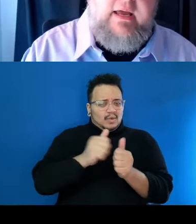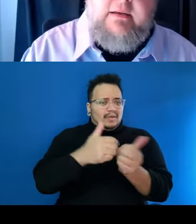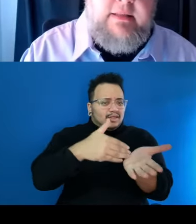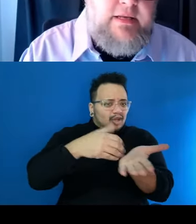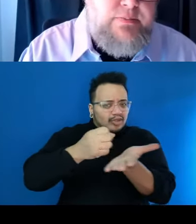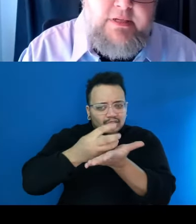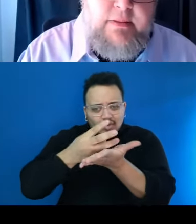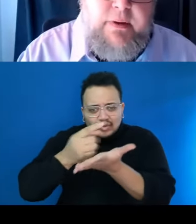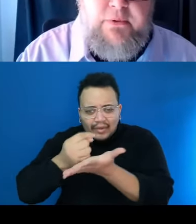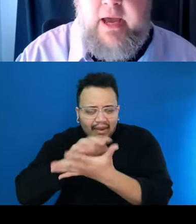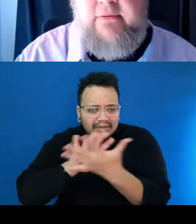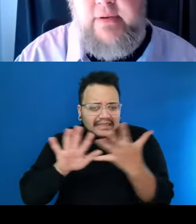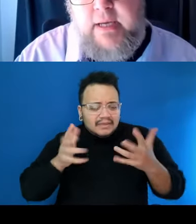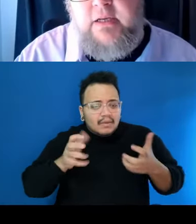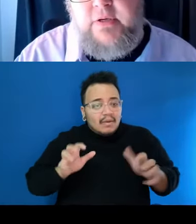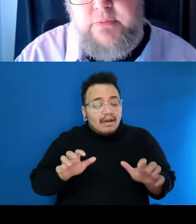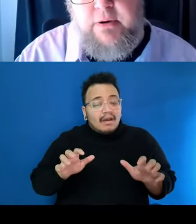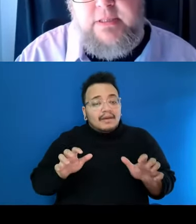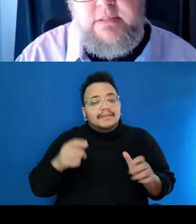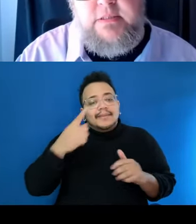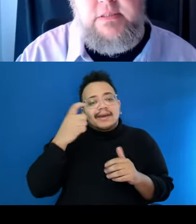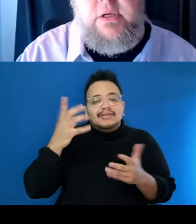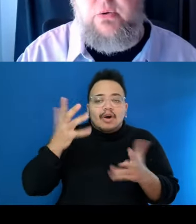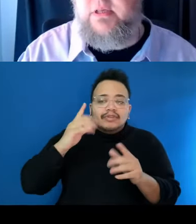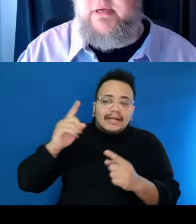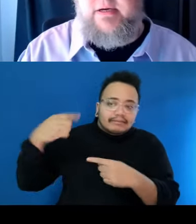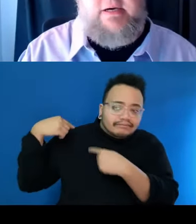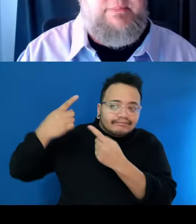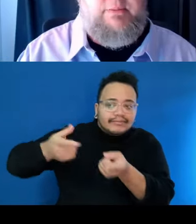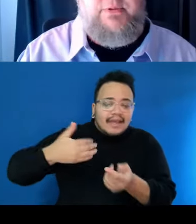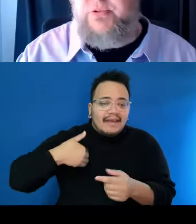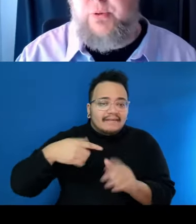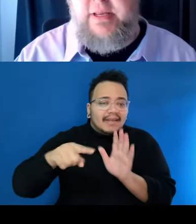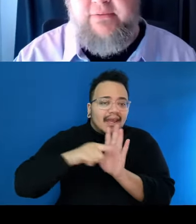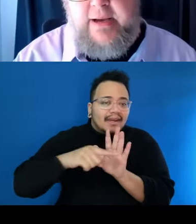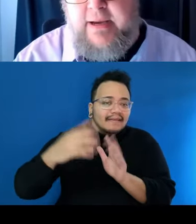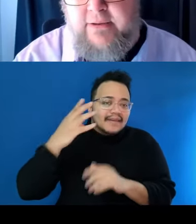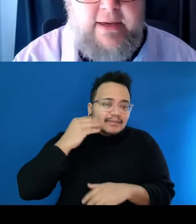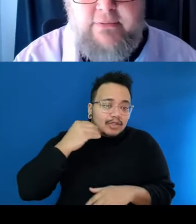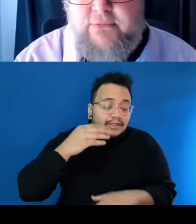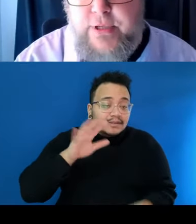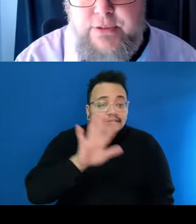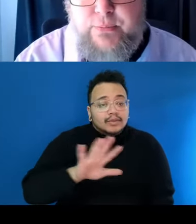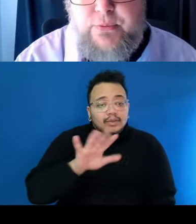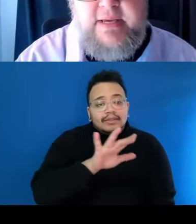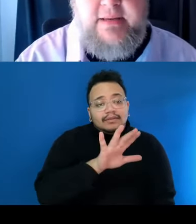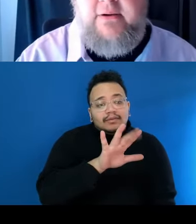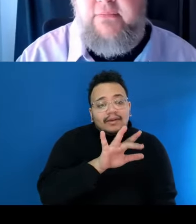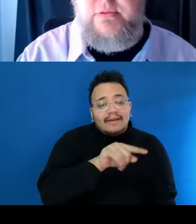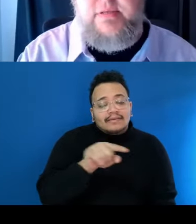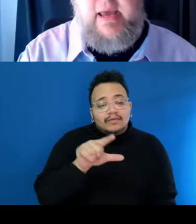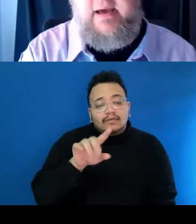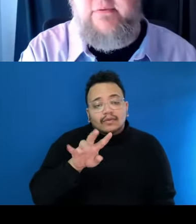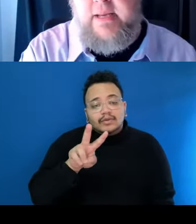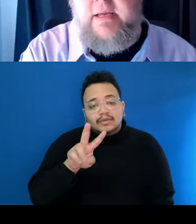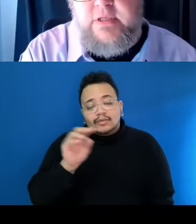And that is because that people have negative experiences. So, between 25 and 42% of folks have negative experiences